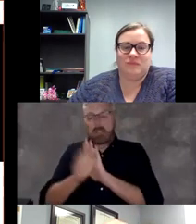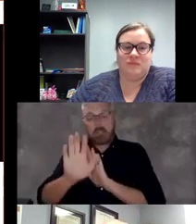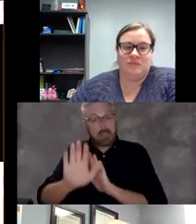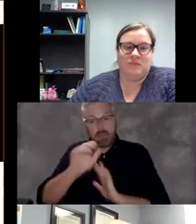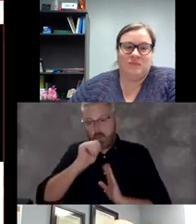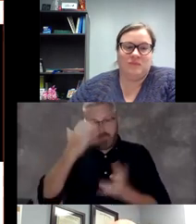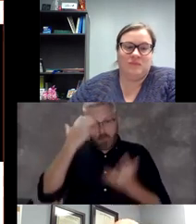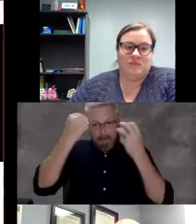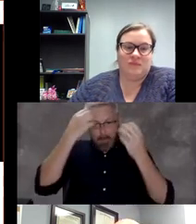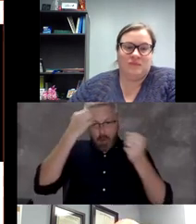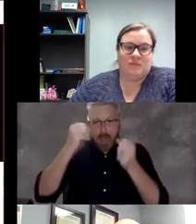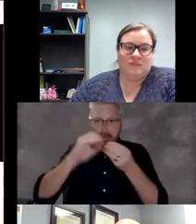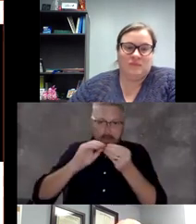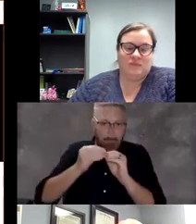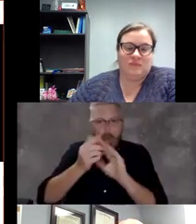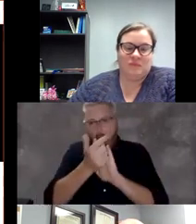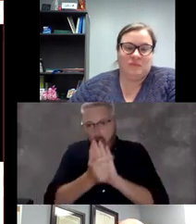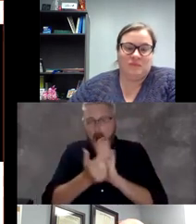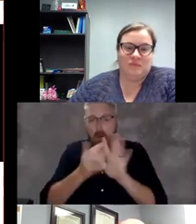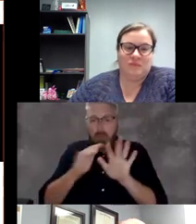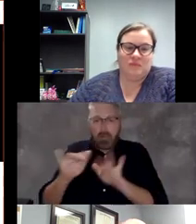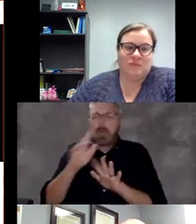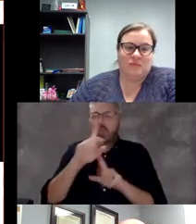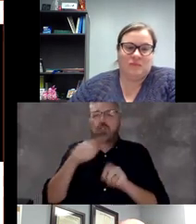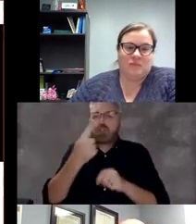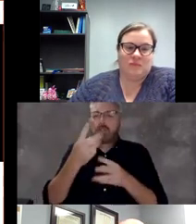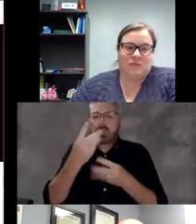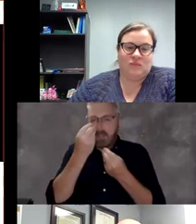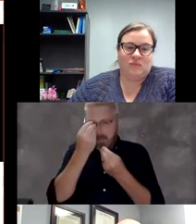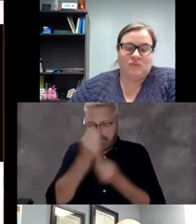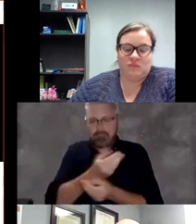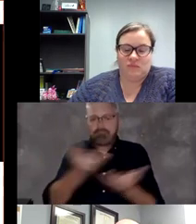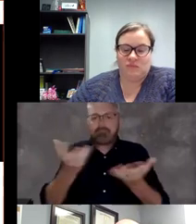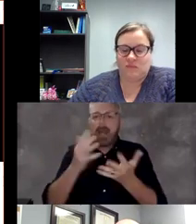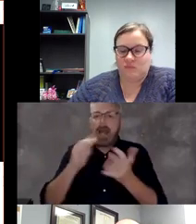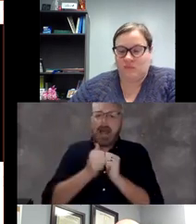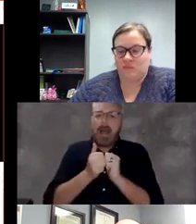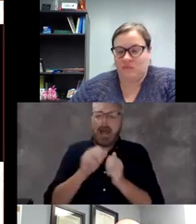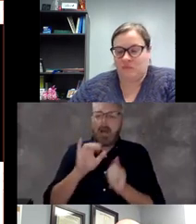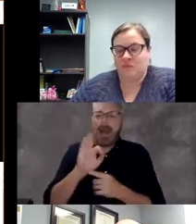THIS IS DONE TO SHOW YOU HOW THE LAW WORKS IN IOWA.